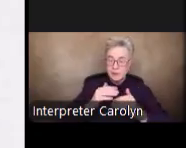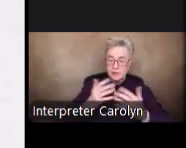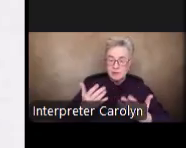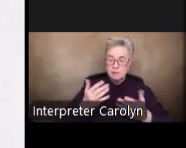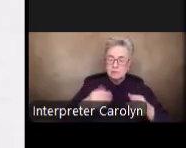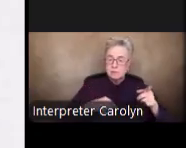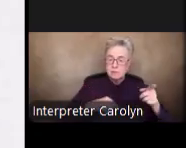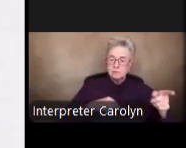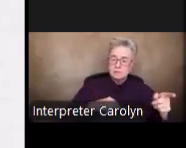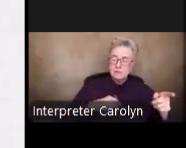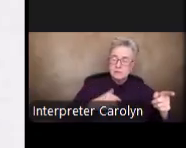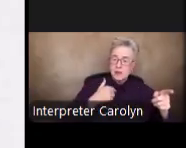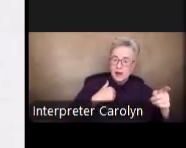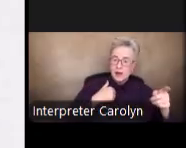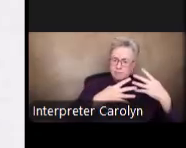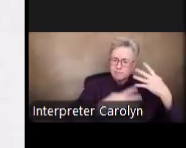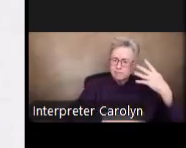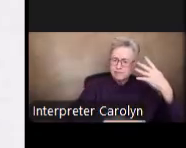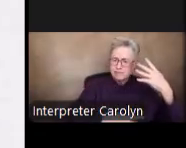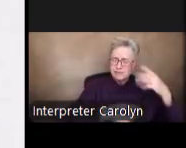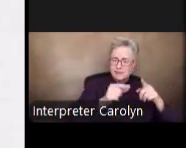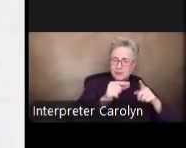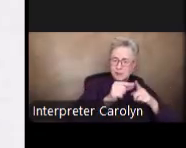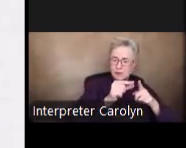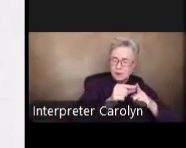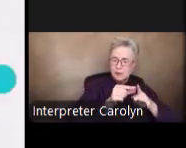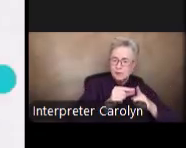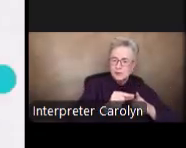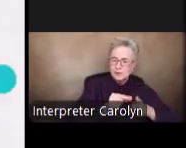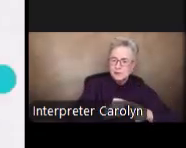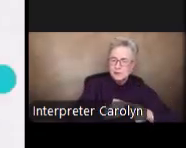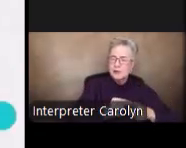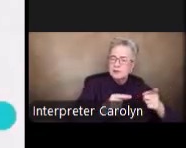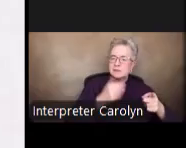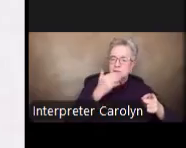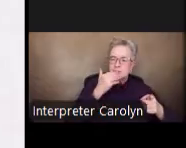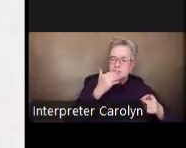inventory, whether verbally or manually, has more building materials to work with,